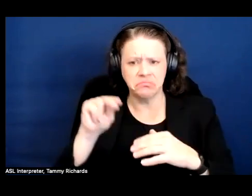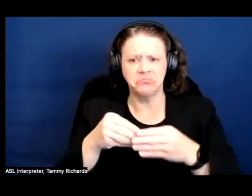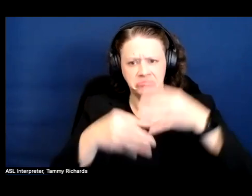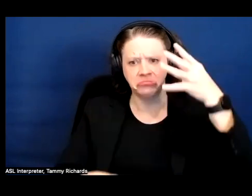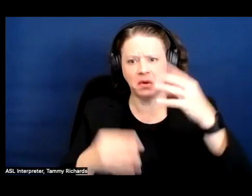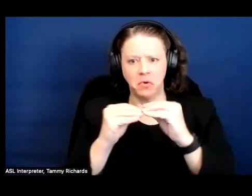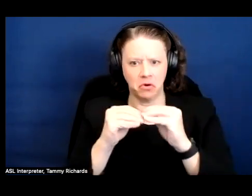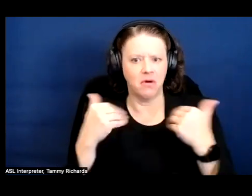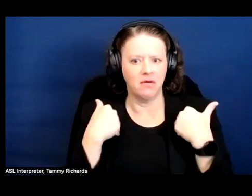Oh, I should also note,